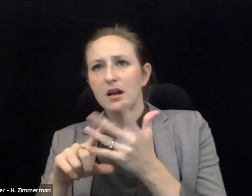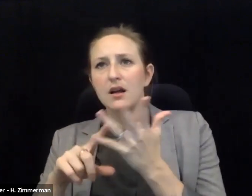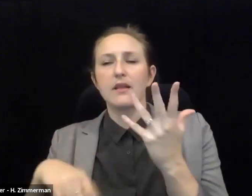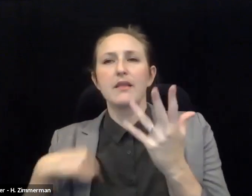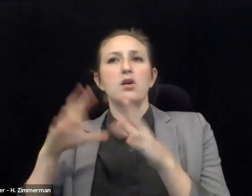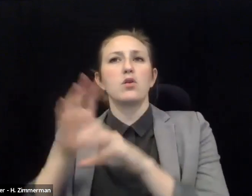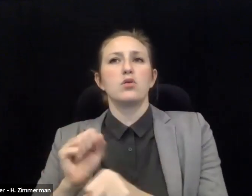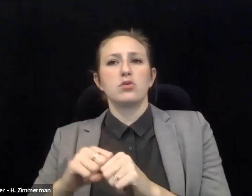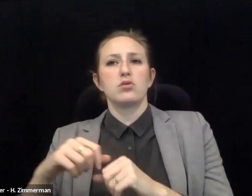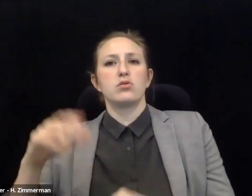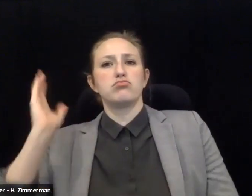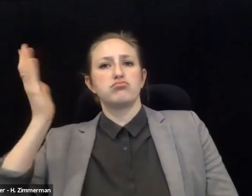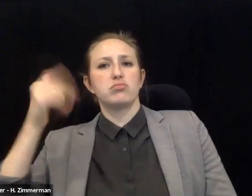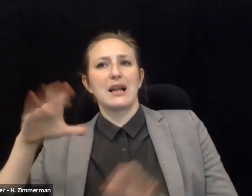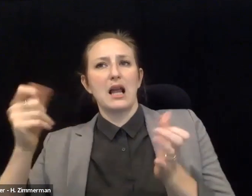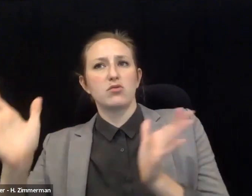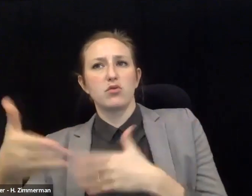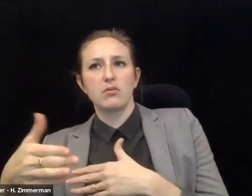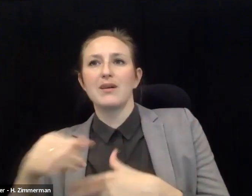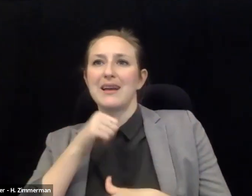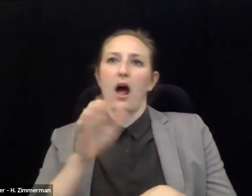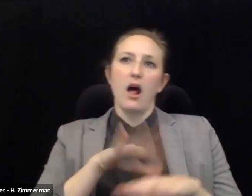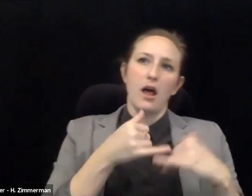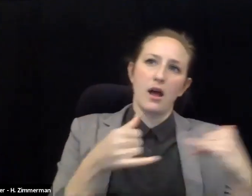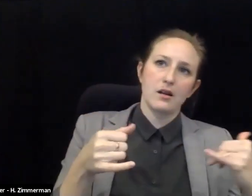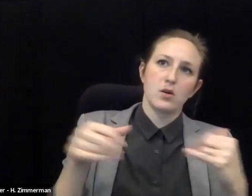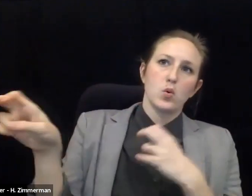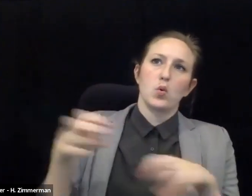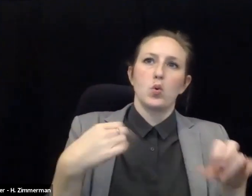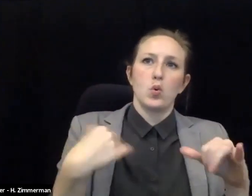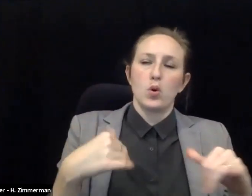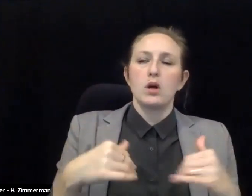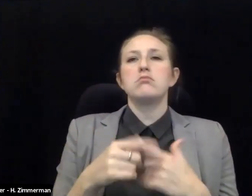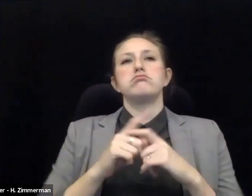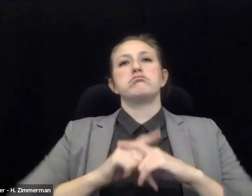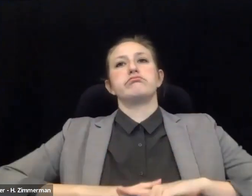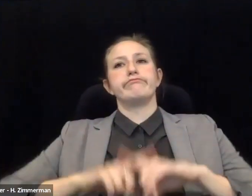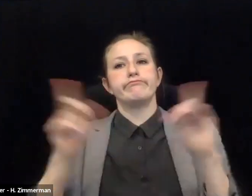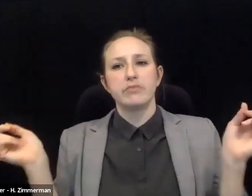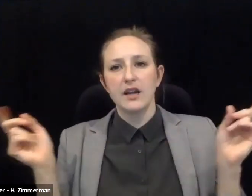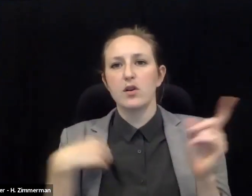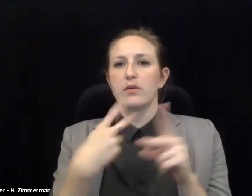accessible is vastly different. So definitely figured out a lot along the way depending on